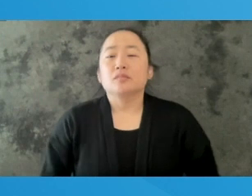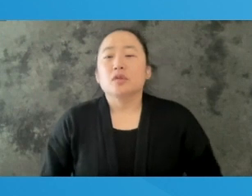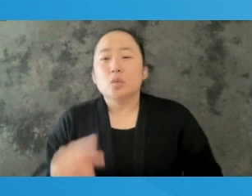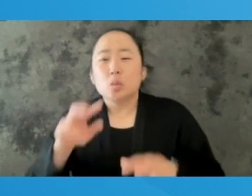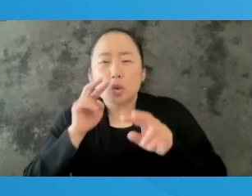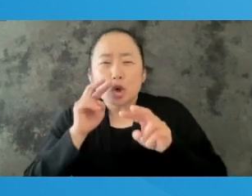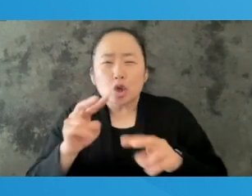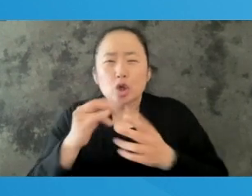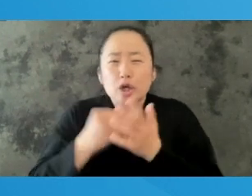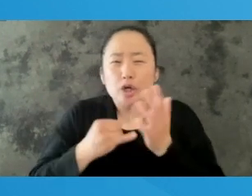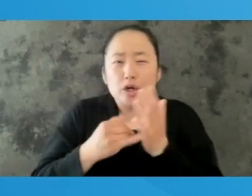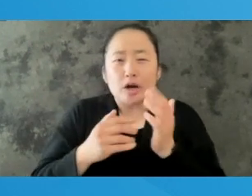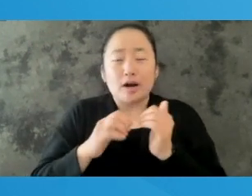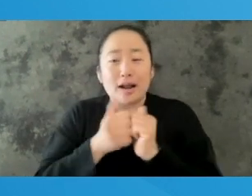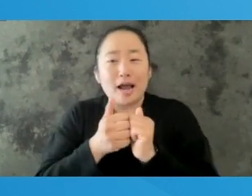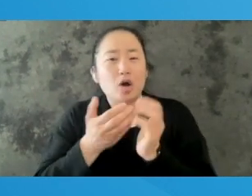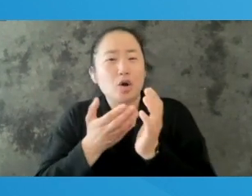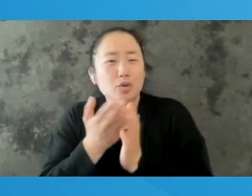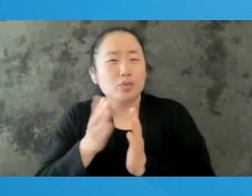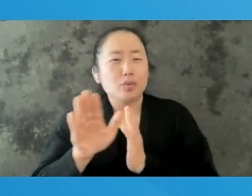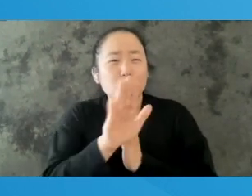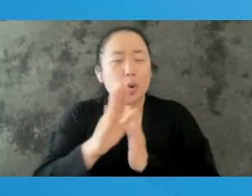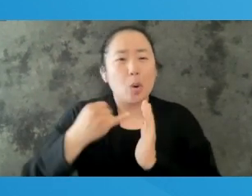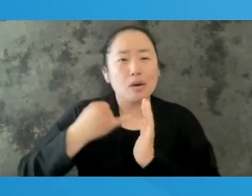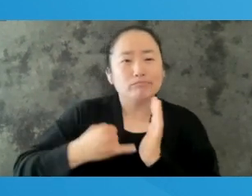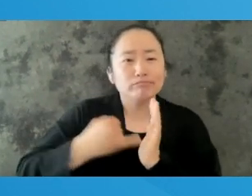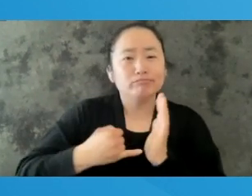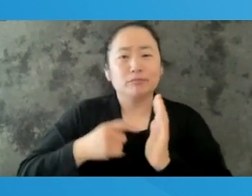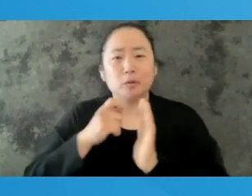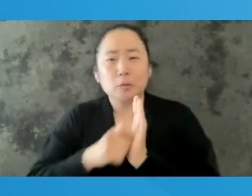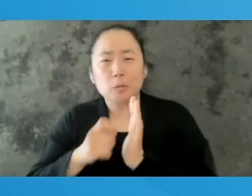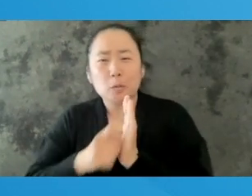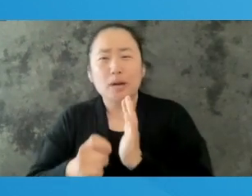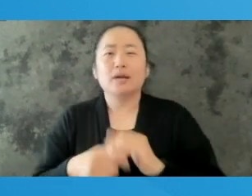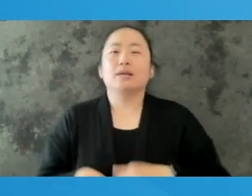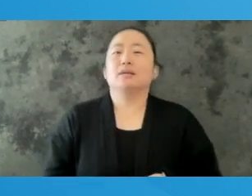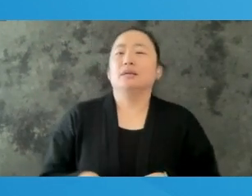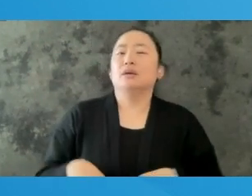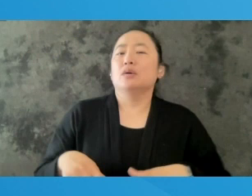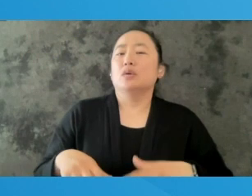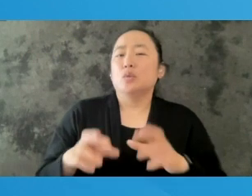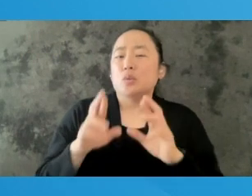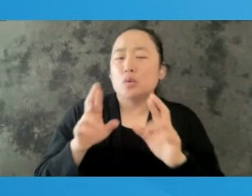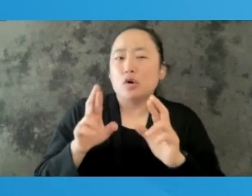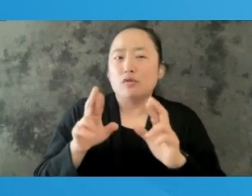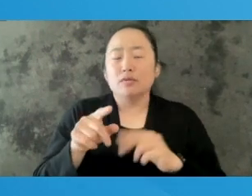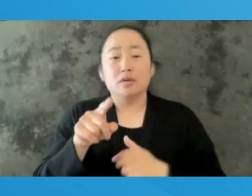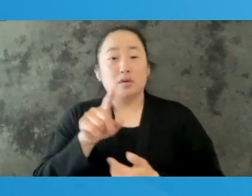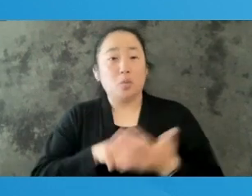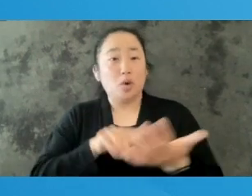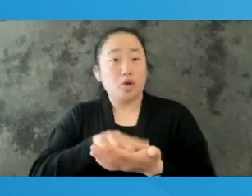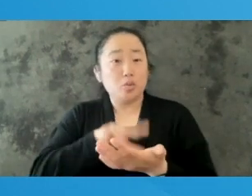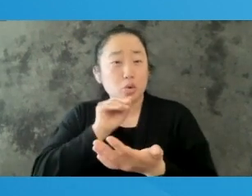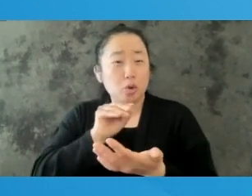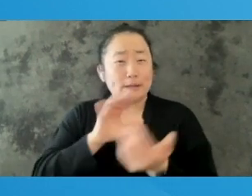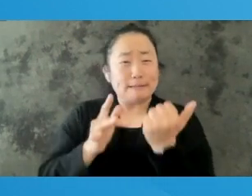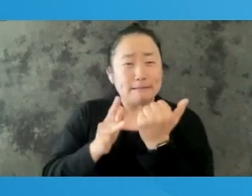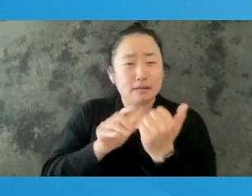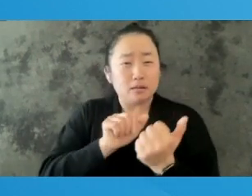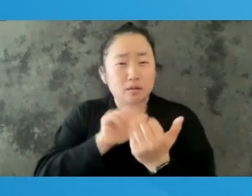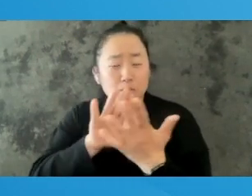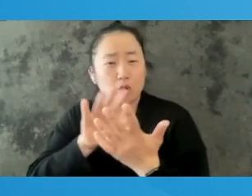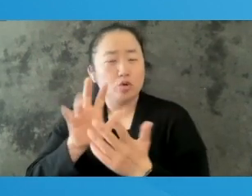And it is our hope that you can incorporate these techniques in your classroom.